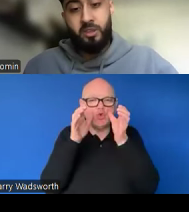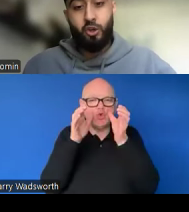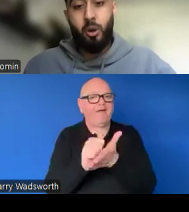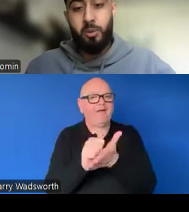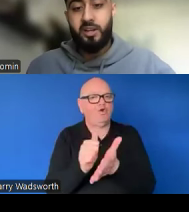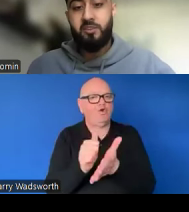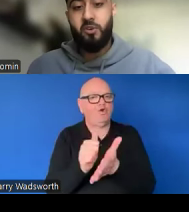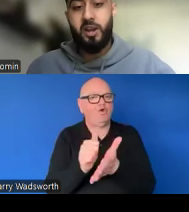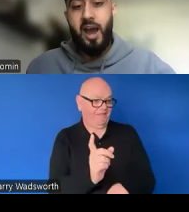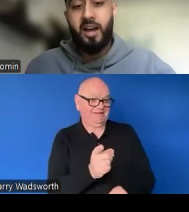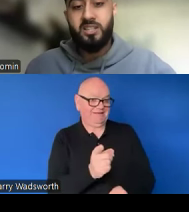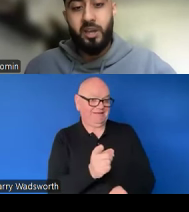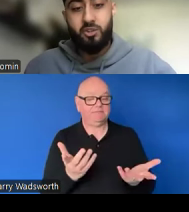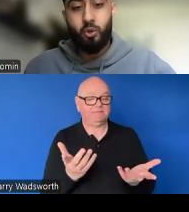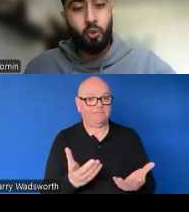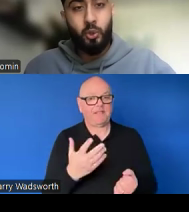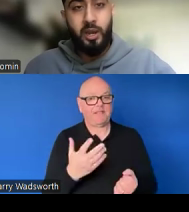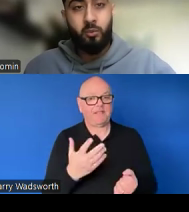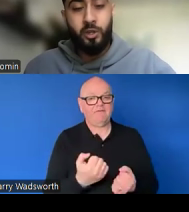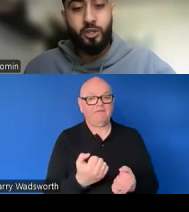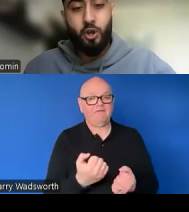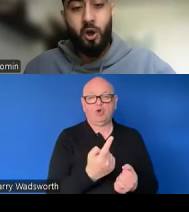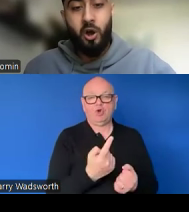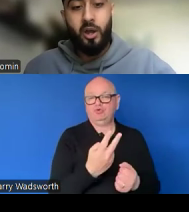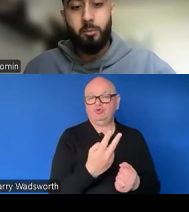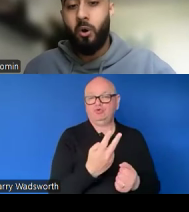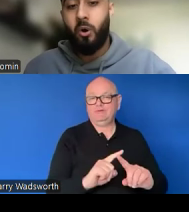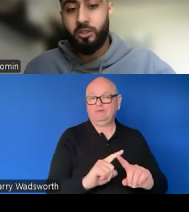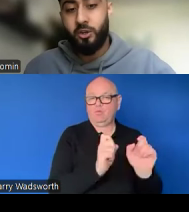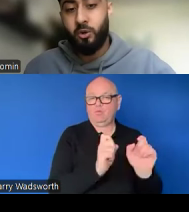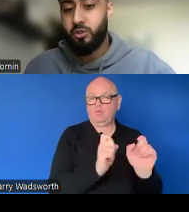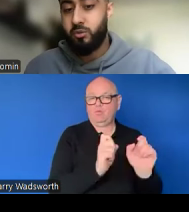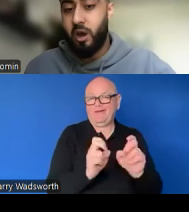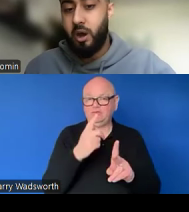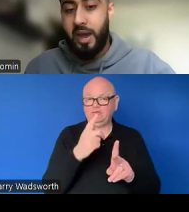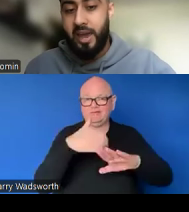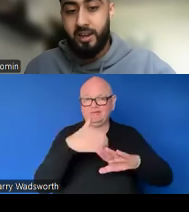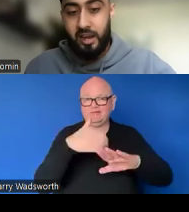There's a couple of different aspects to a Google Ad which are important to know. You've got our headline.